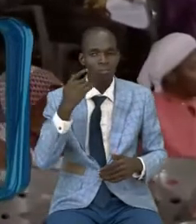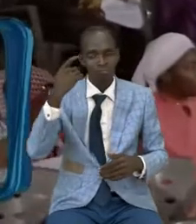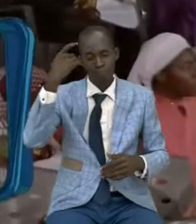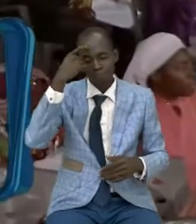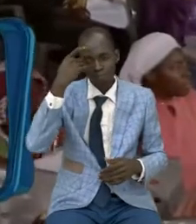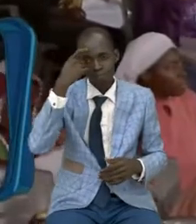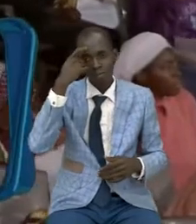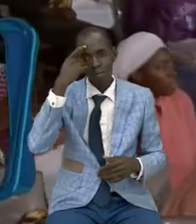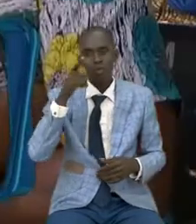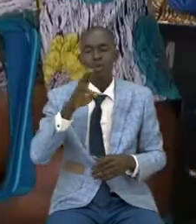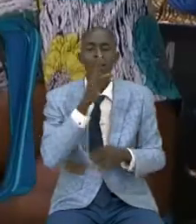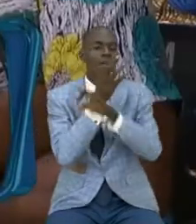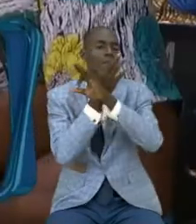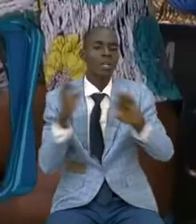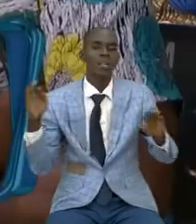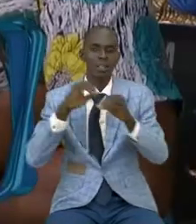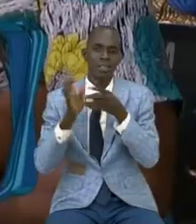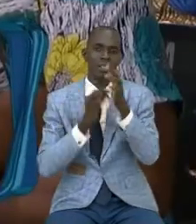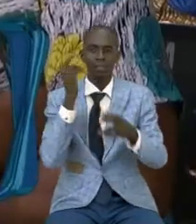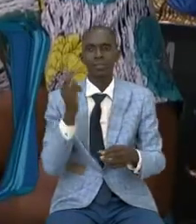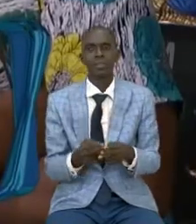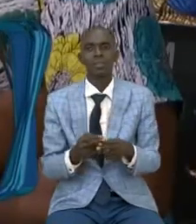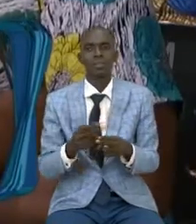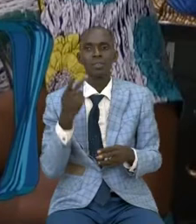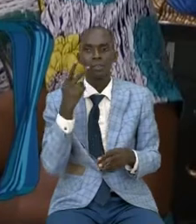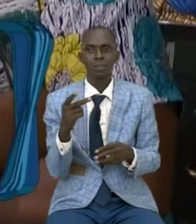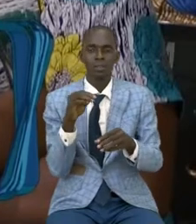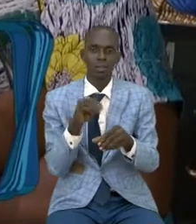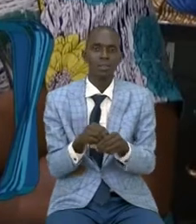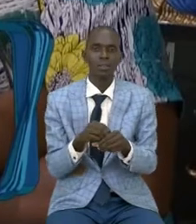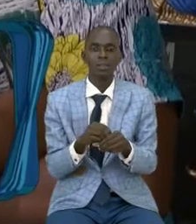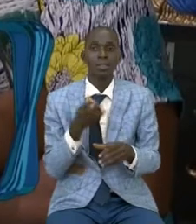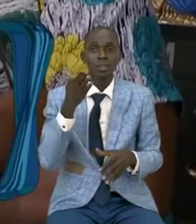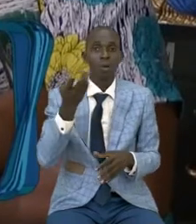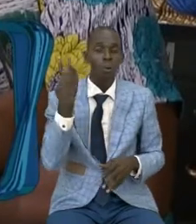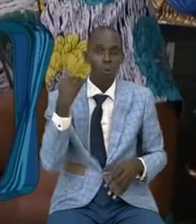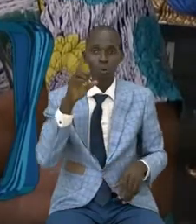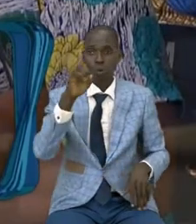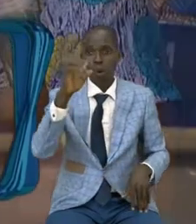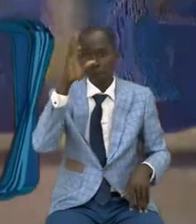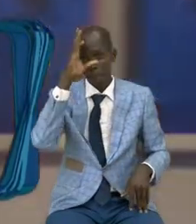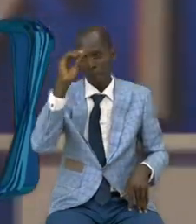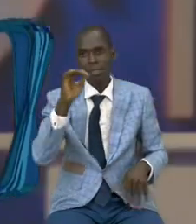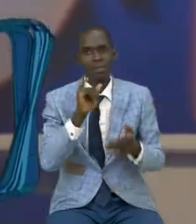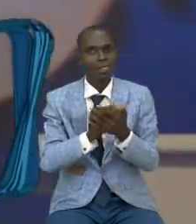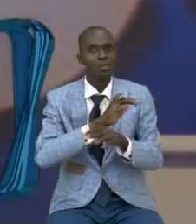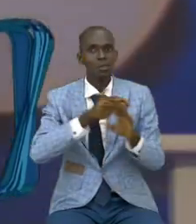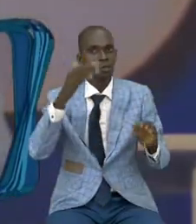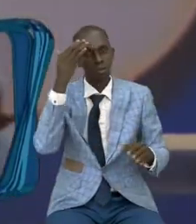you're free tonight look at this look at this there was a man that didn't know is he god's will